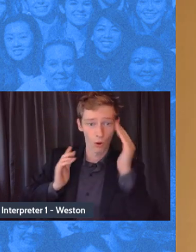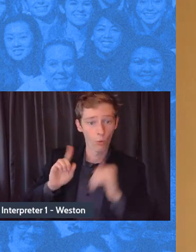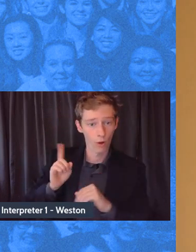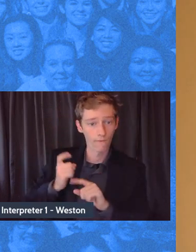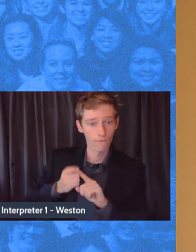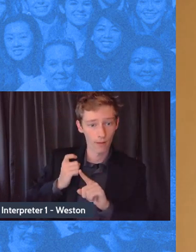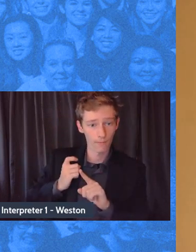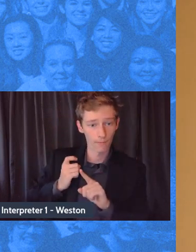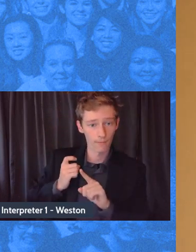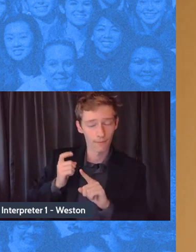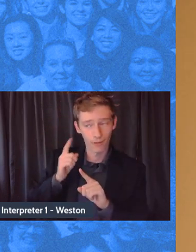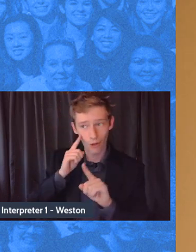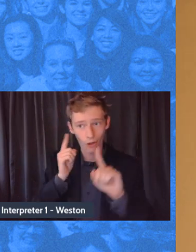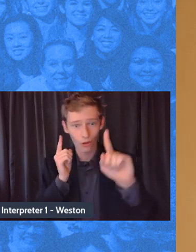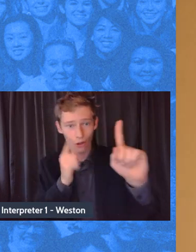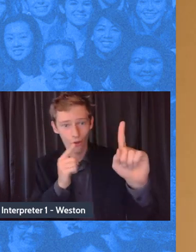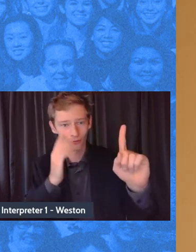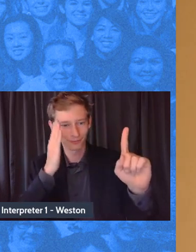Join me @hollerforvirginia.com.